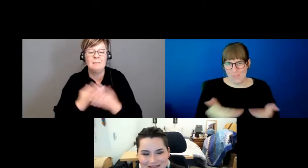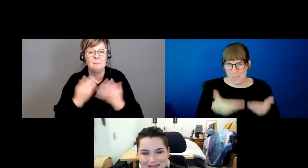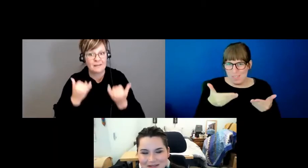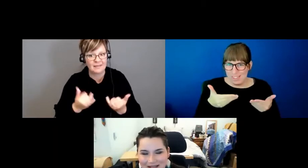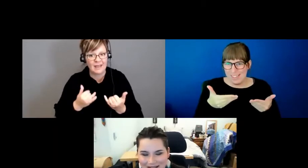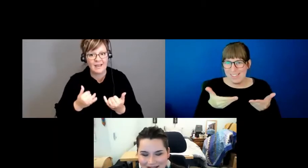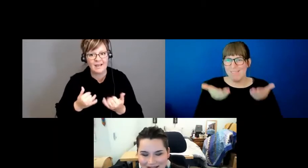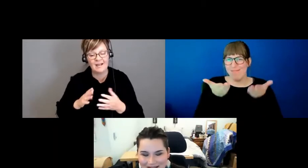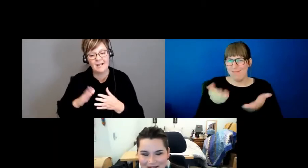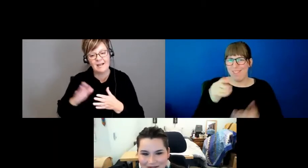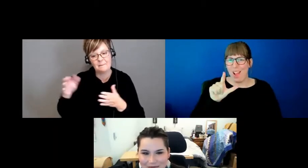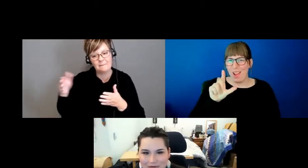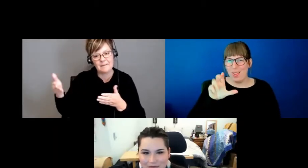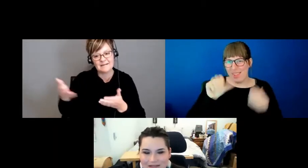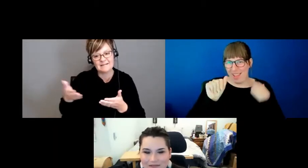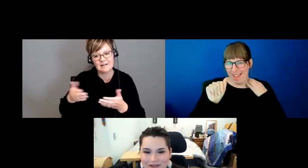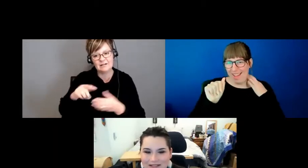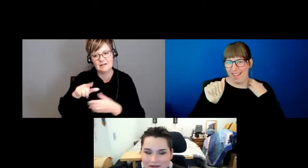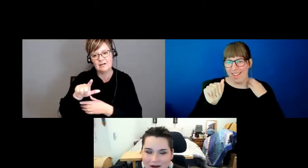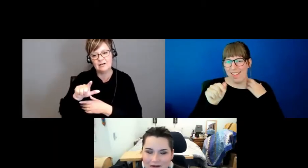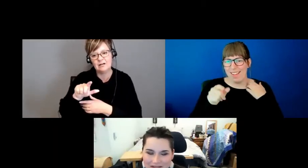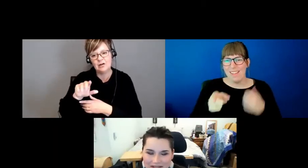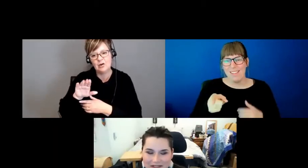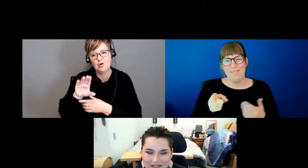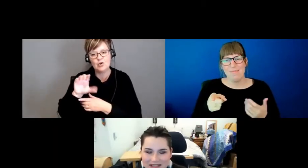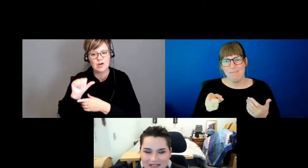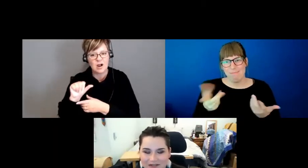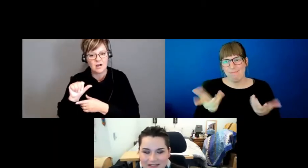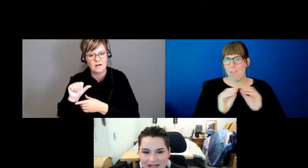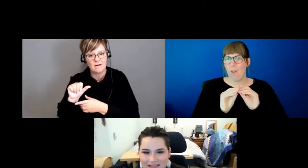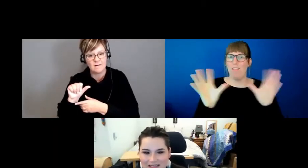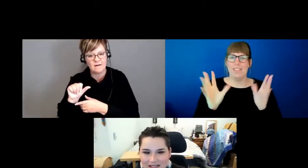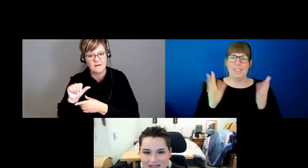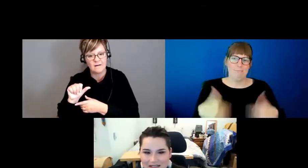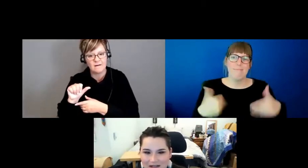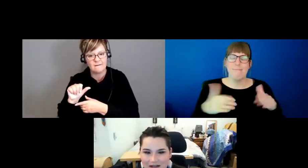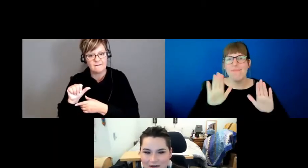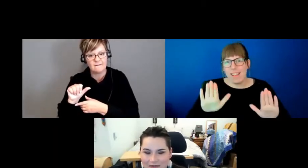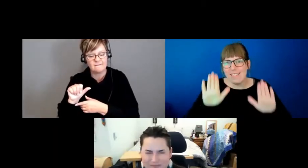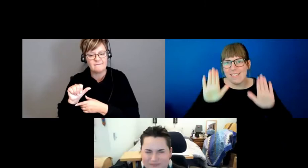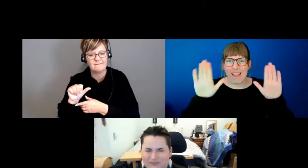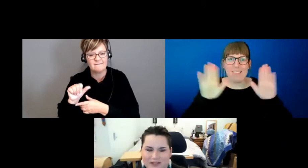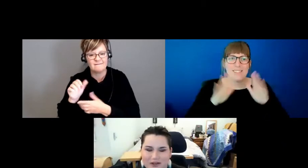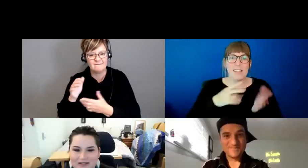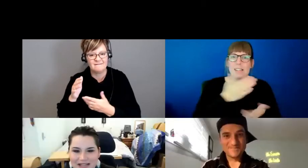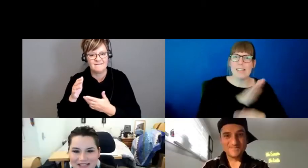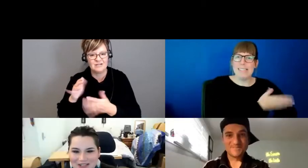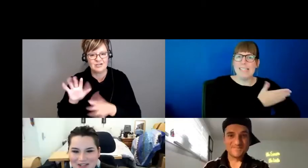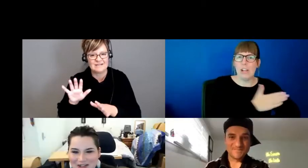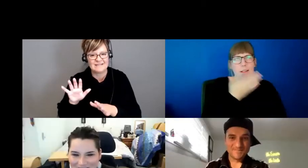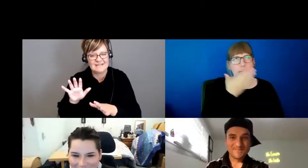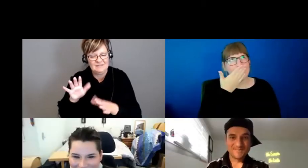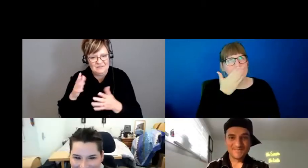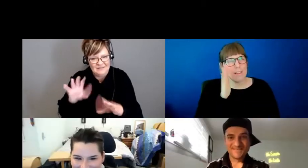LUCA WHO IS, OBVIOUSLY AS I JUST SAID, A FANTASTIC SINGER... SINGER -- DANCER, CHOREOGRAPHER.